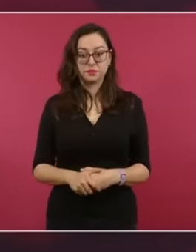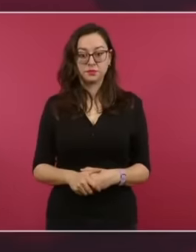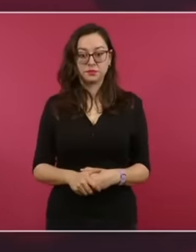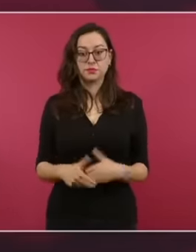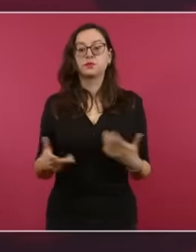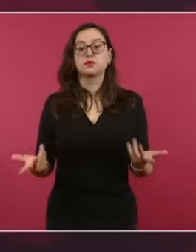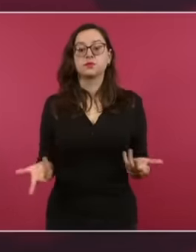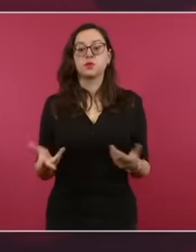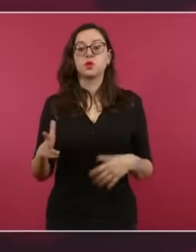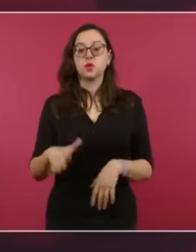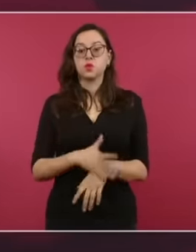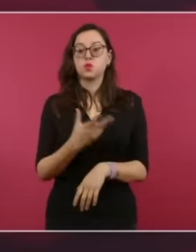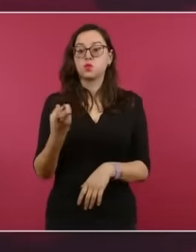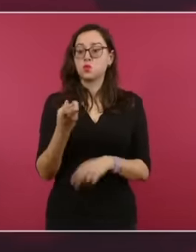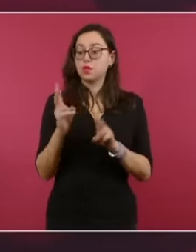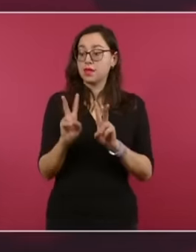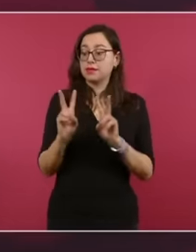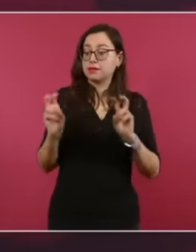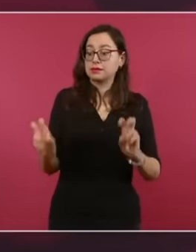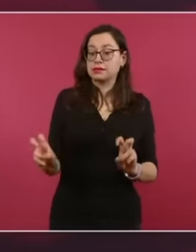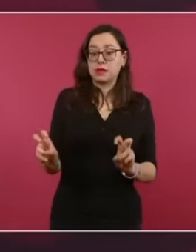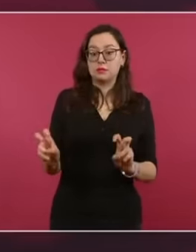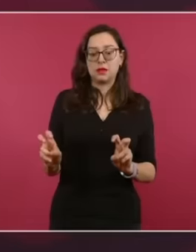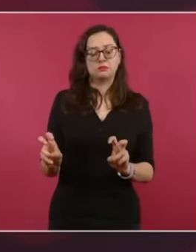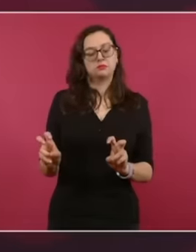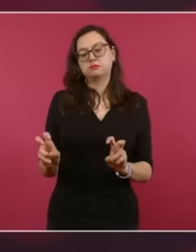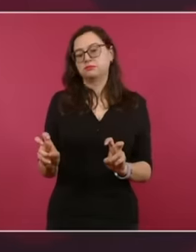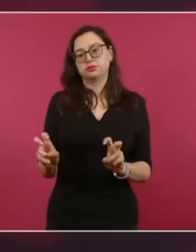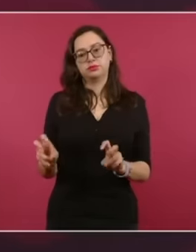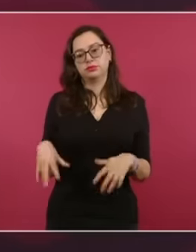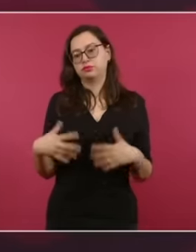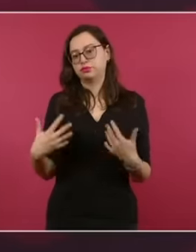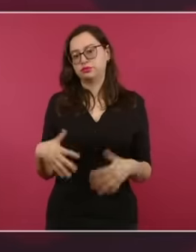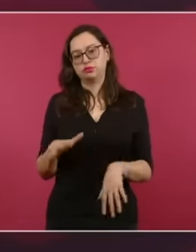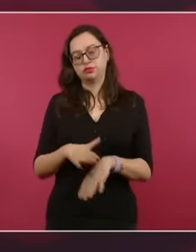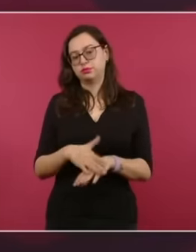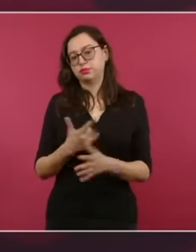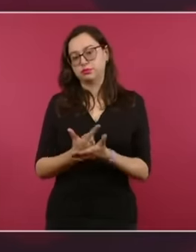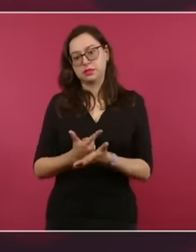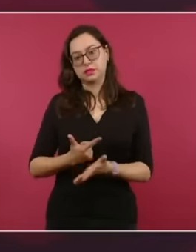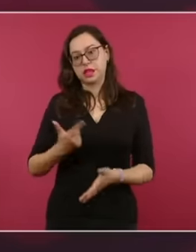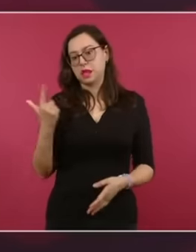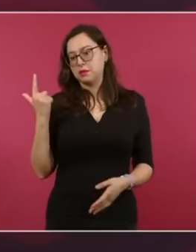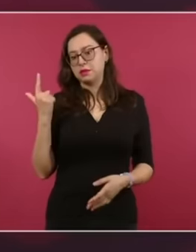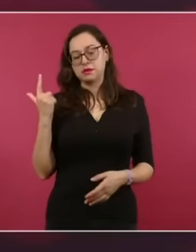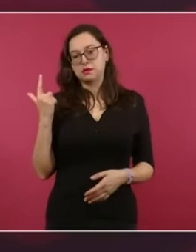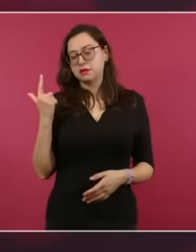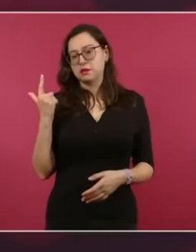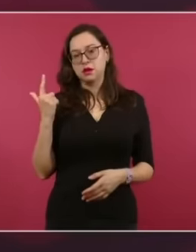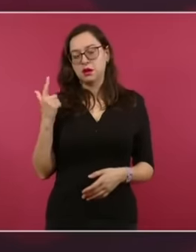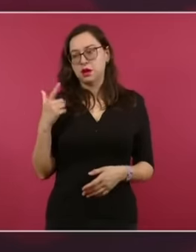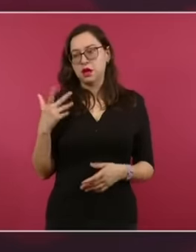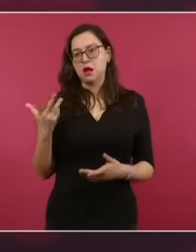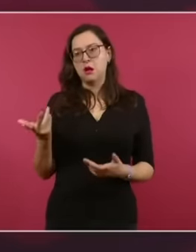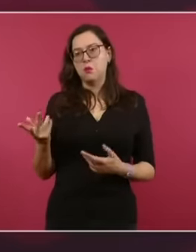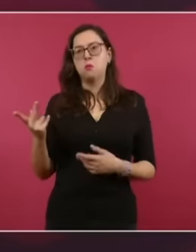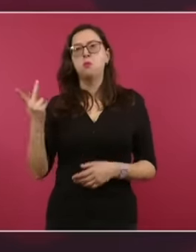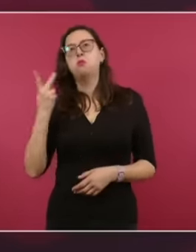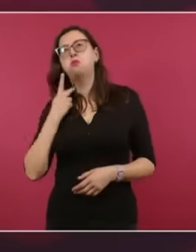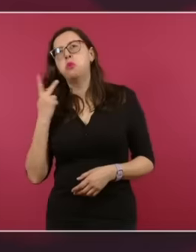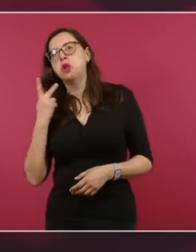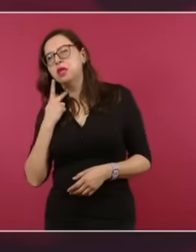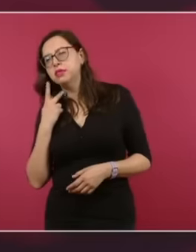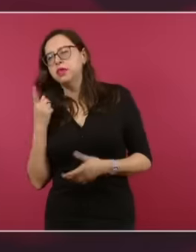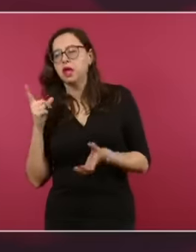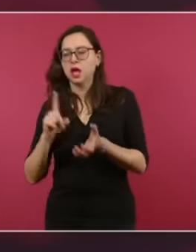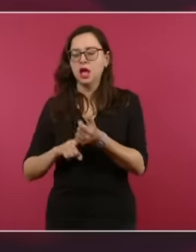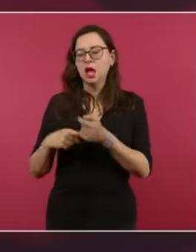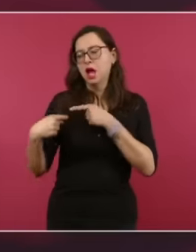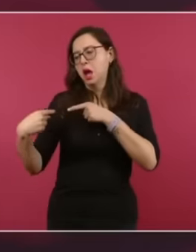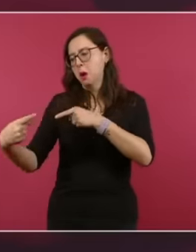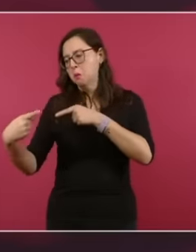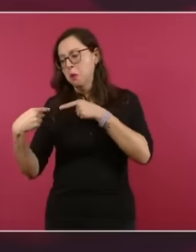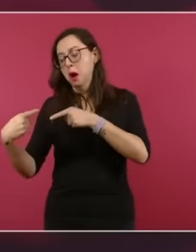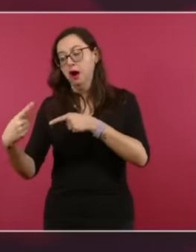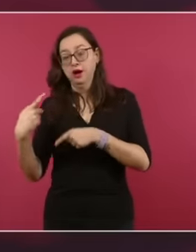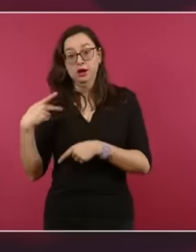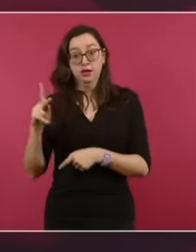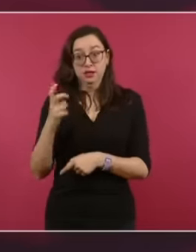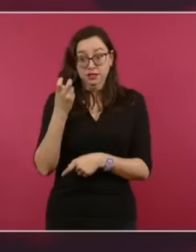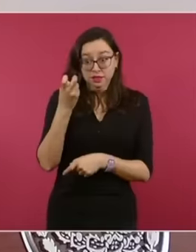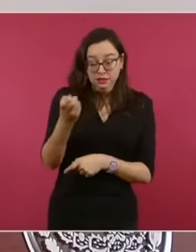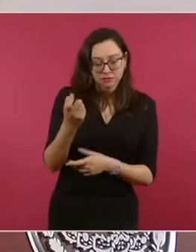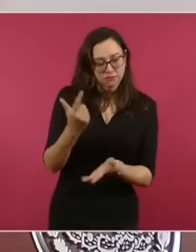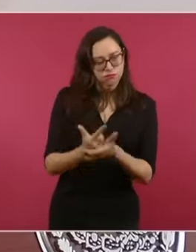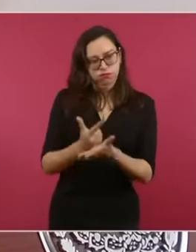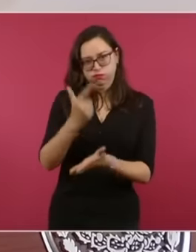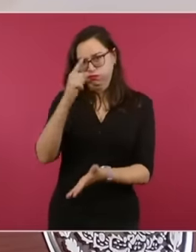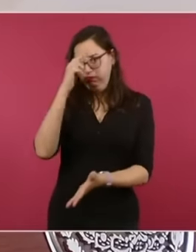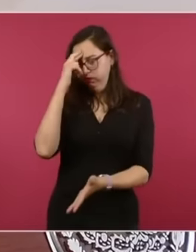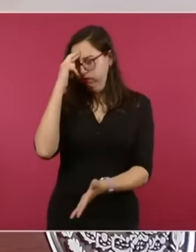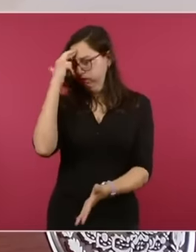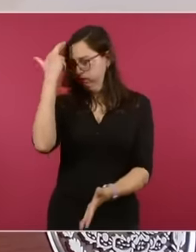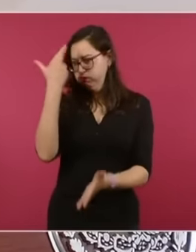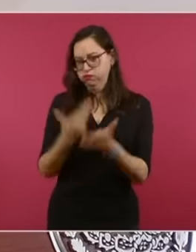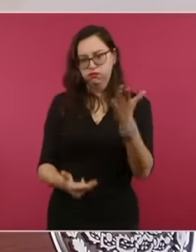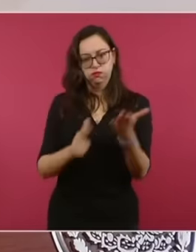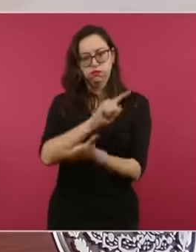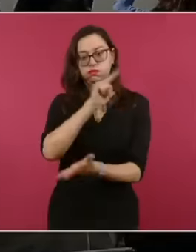beyond differences that we may have bilaterally the countries so uh Let's see what